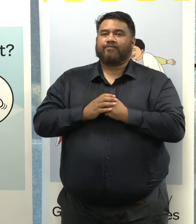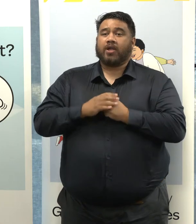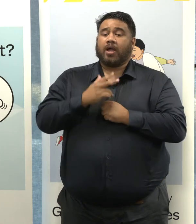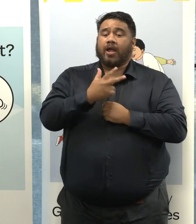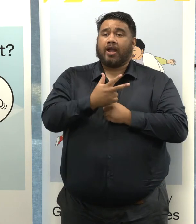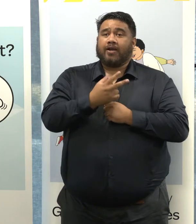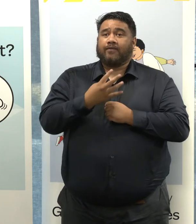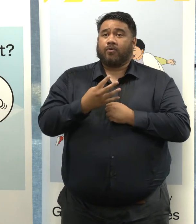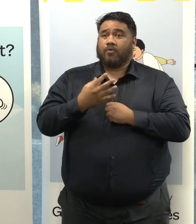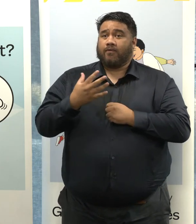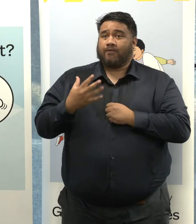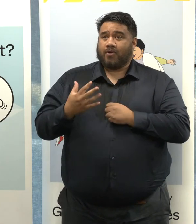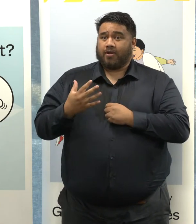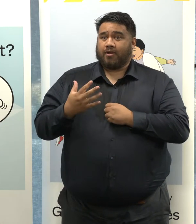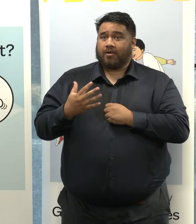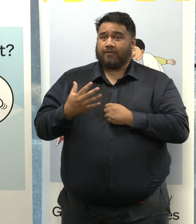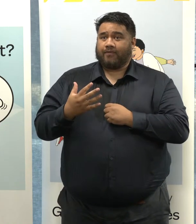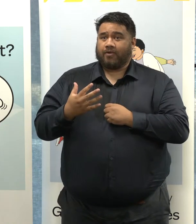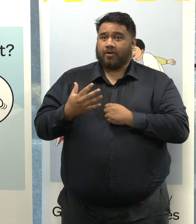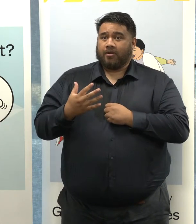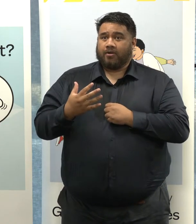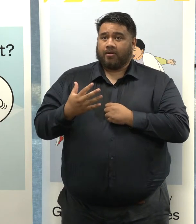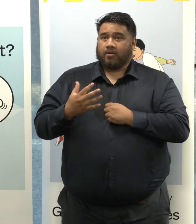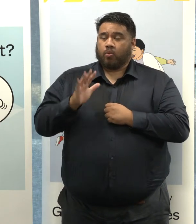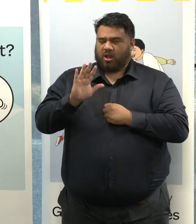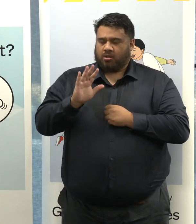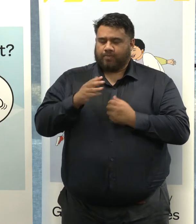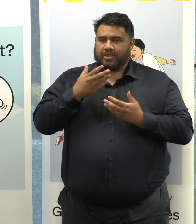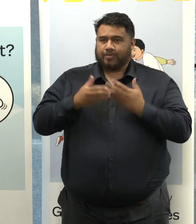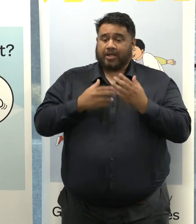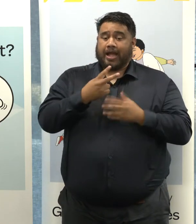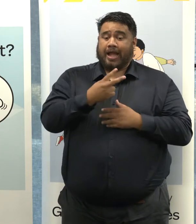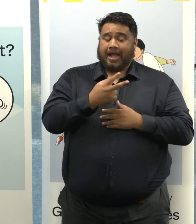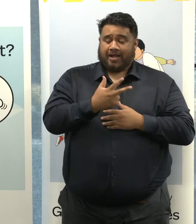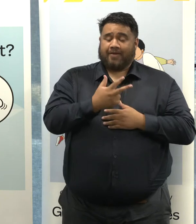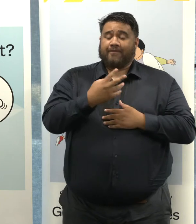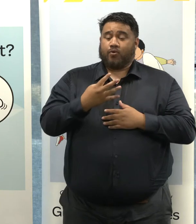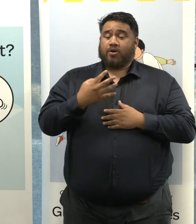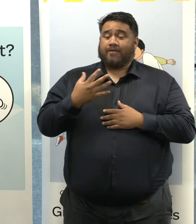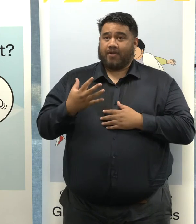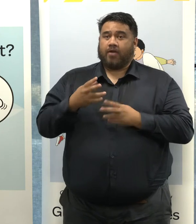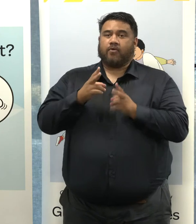Today we are reporting 21,015